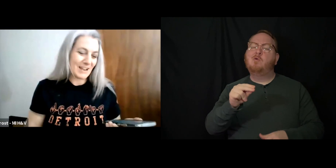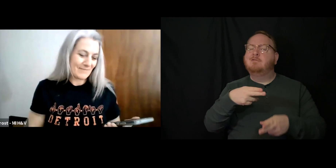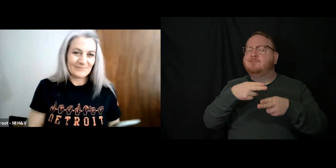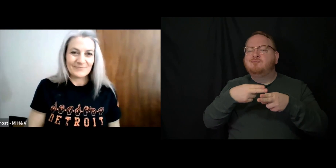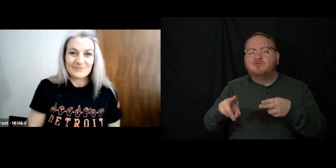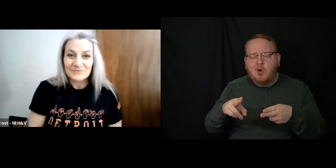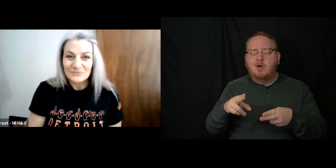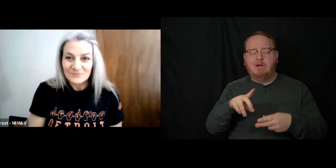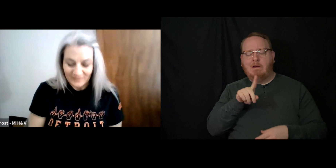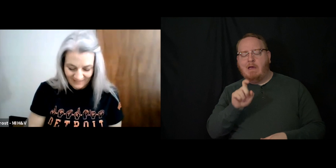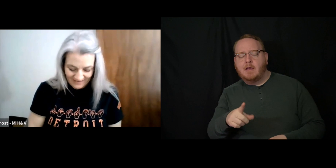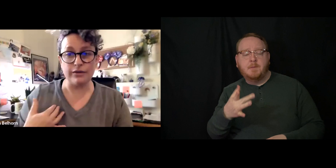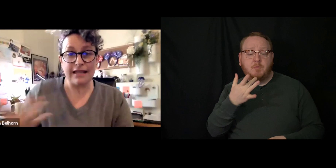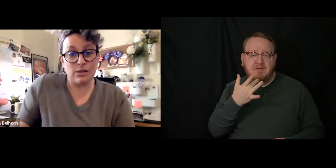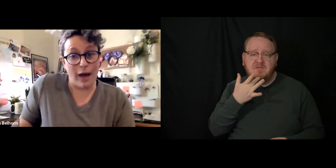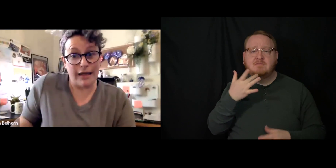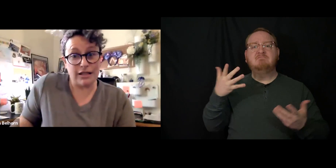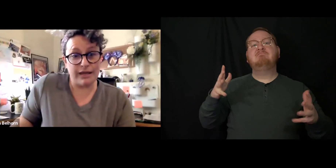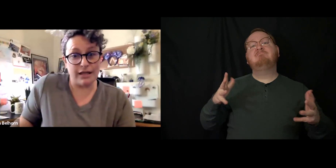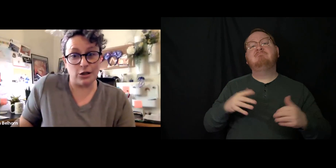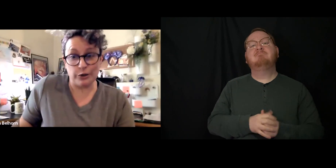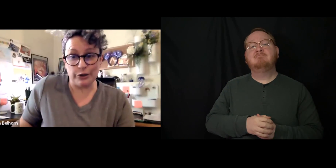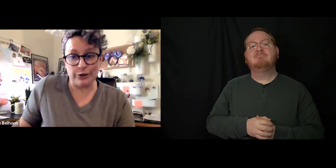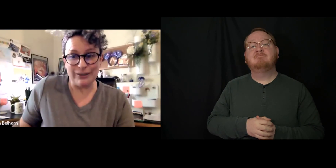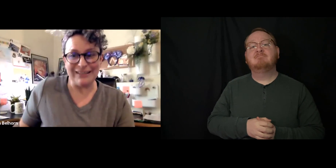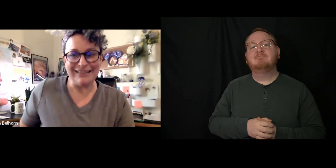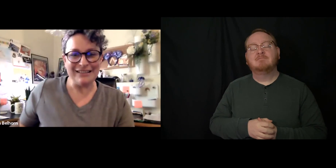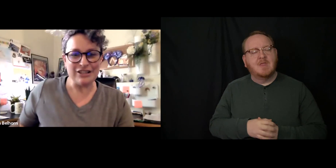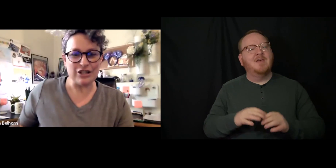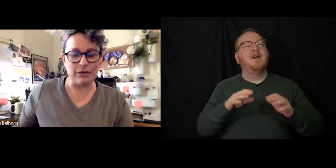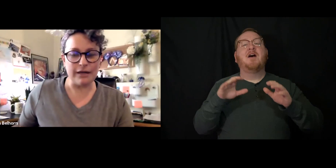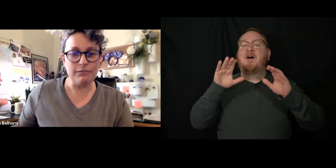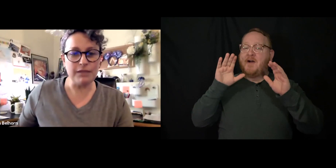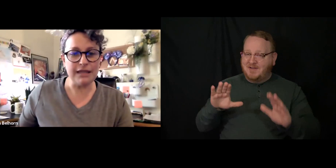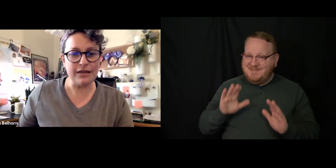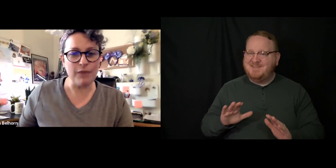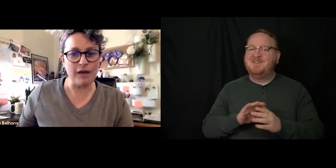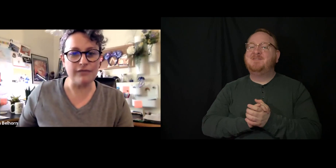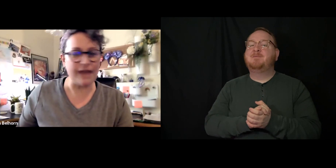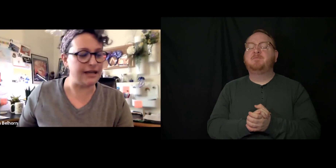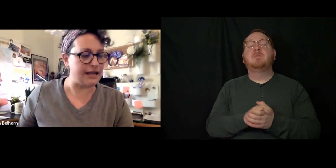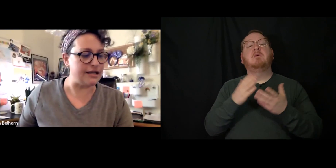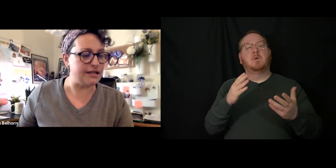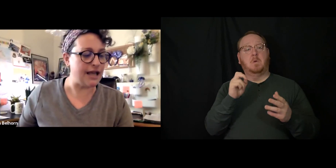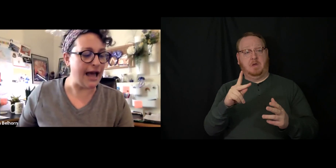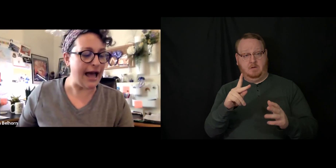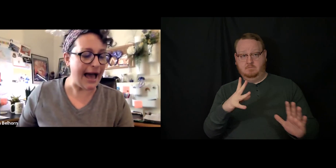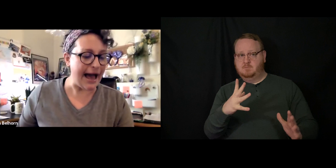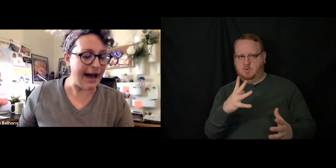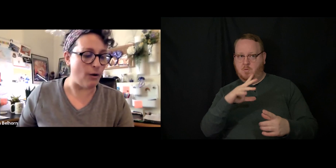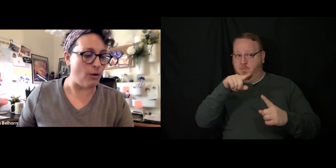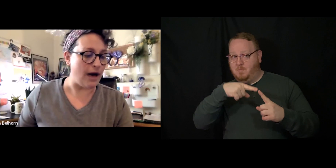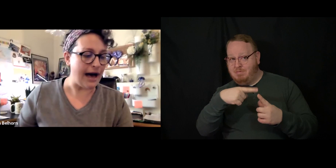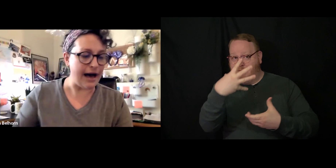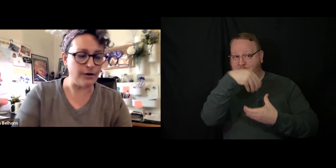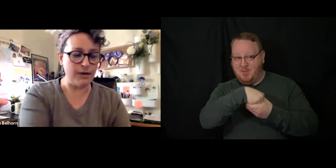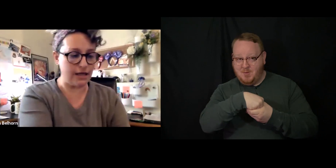Tabby Belhorn: So, Janel, alright so that's when do we include children, but the other part of that is how? How do we